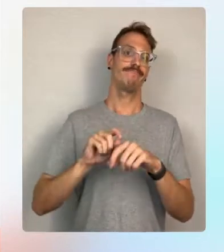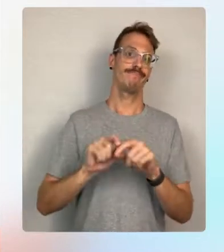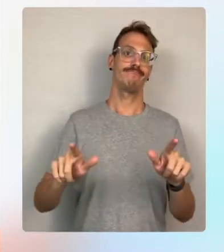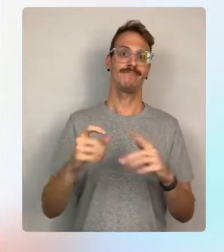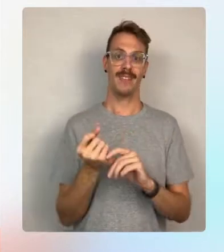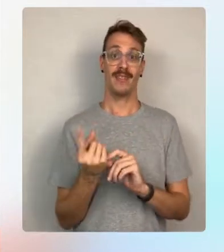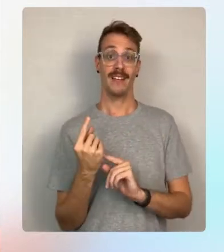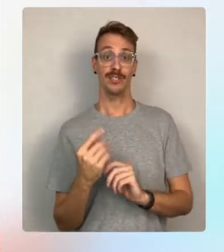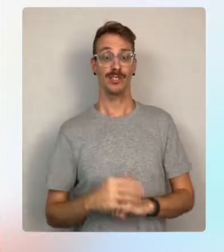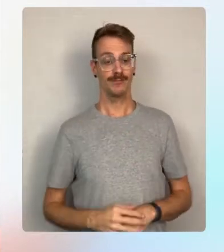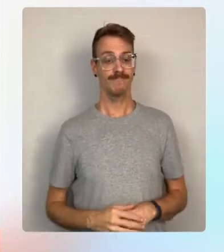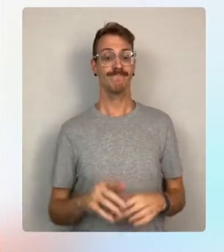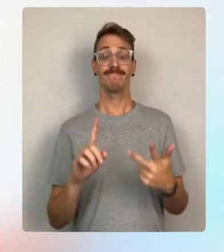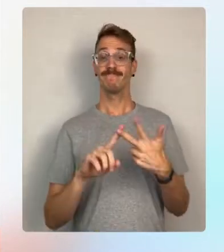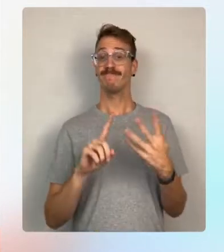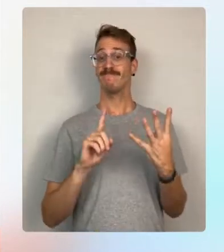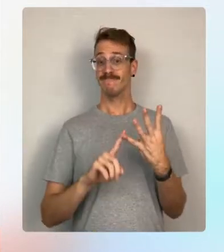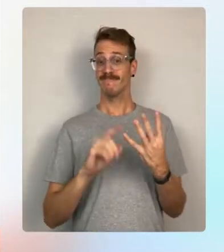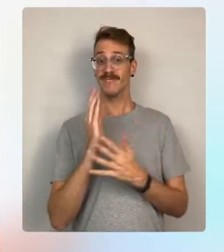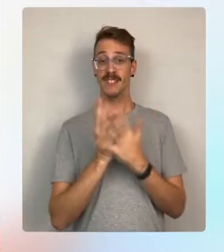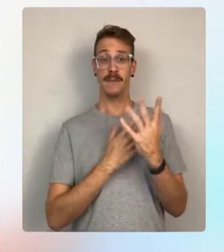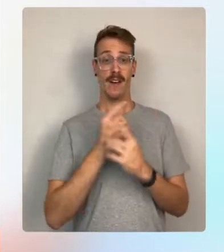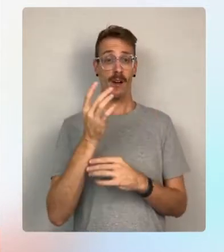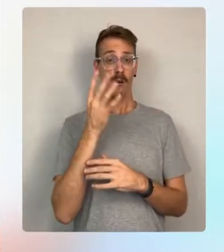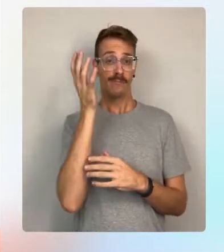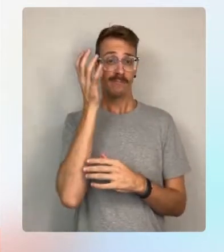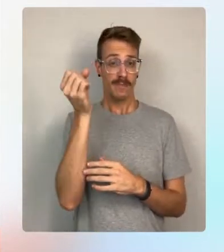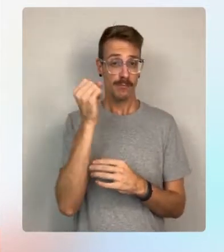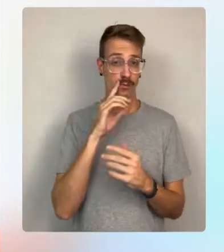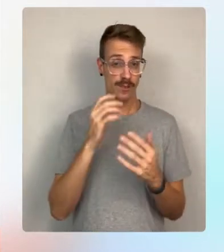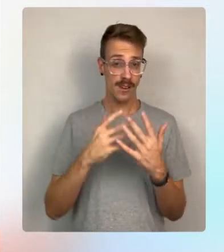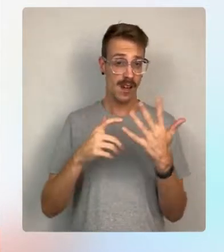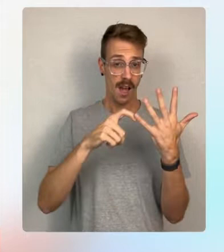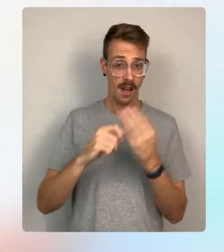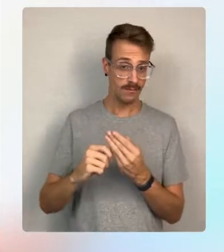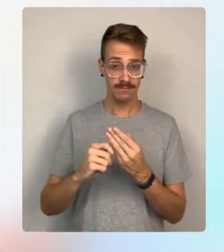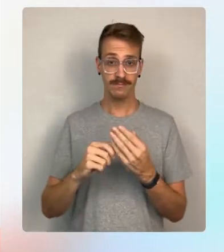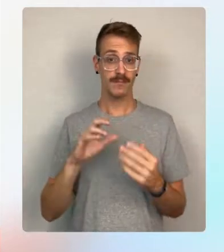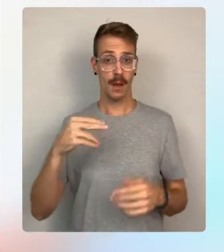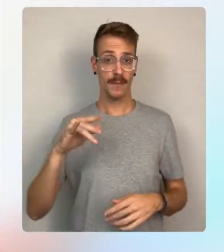We'll also go over some of the memory optimizations that we shipped for Unity Vulkan.